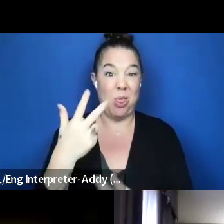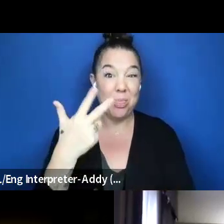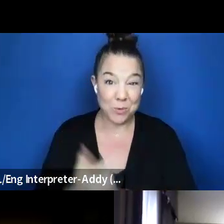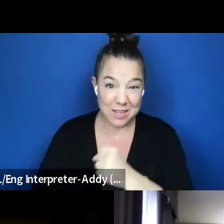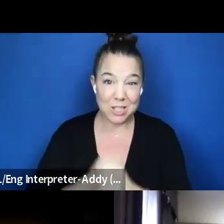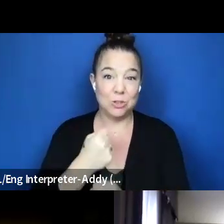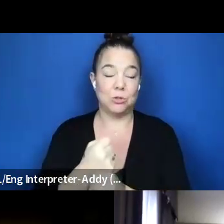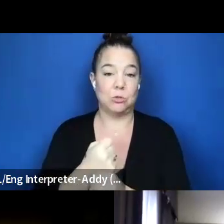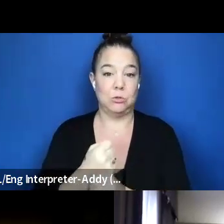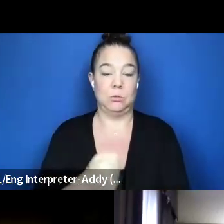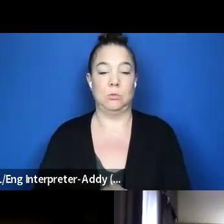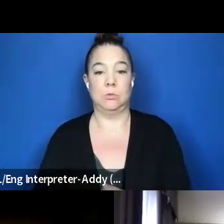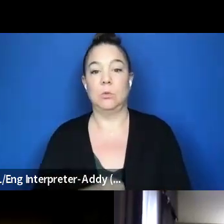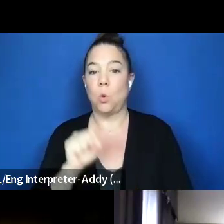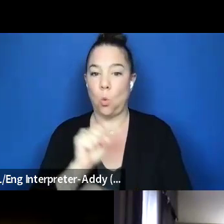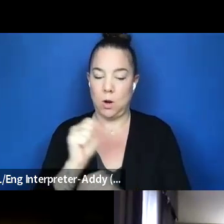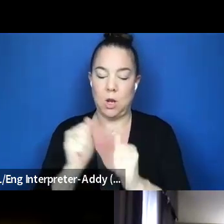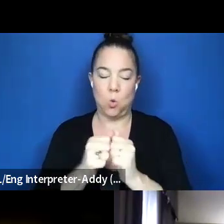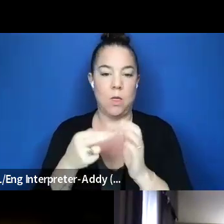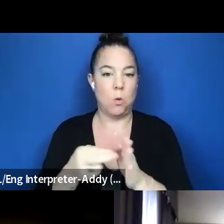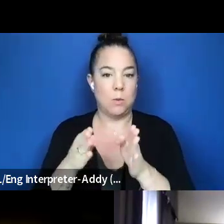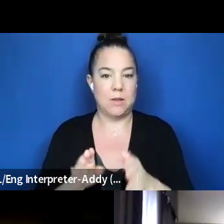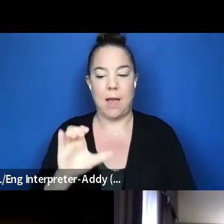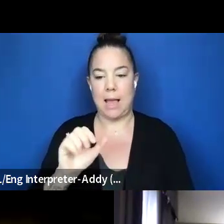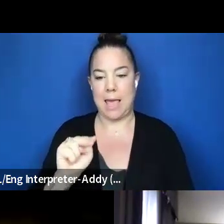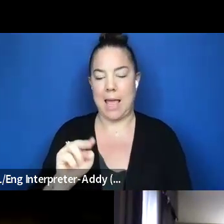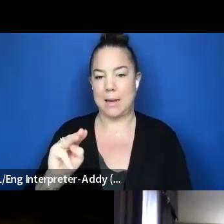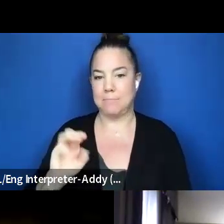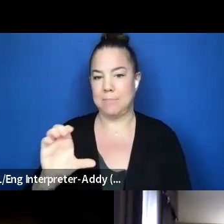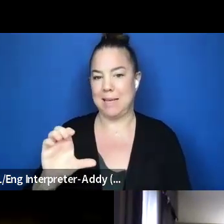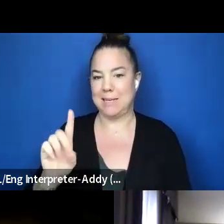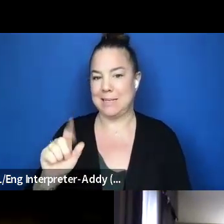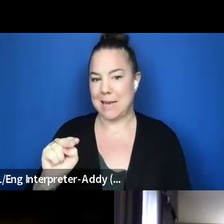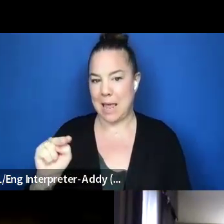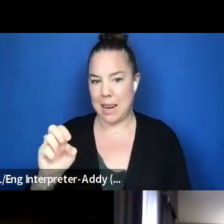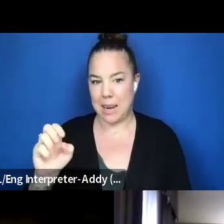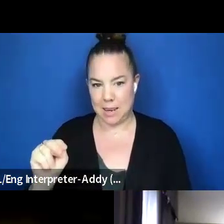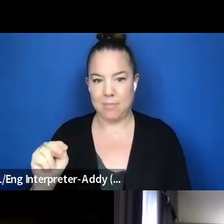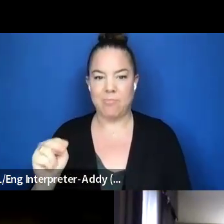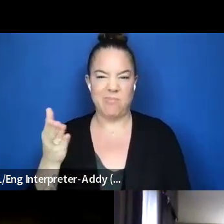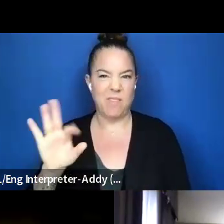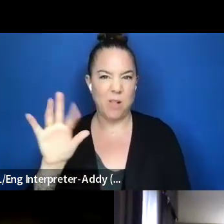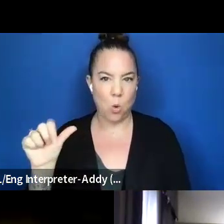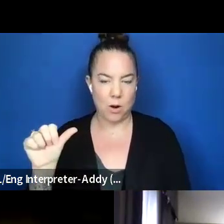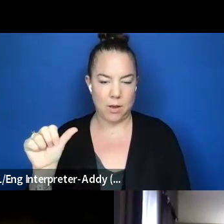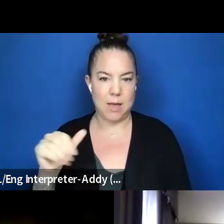Adeleigh Belyeu: working with Representative Kammick down in Florida. Adeleigh Belyeu: over in the house to get it